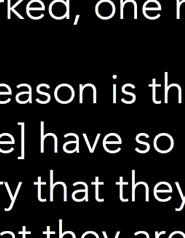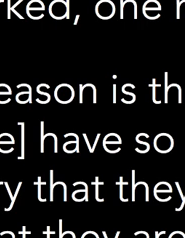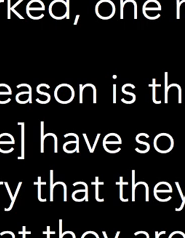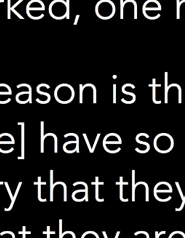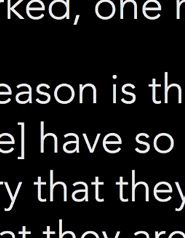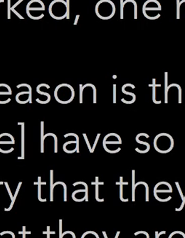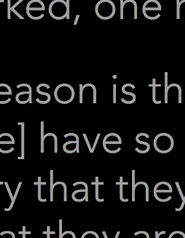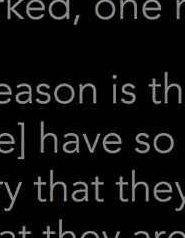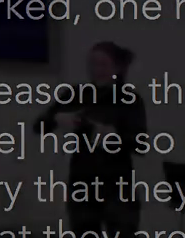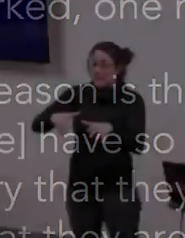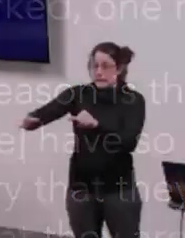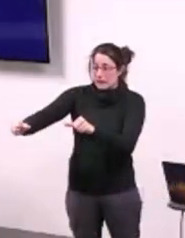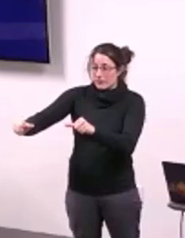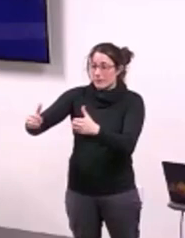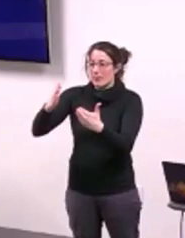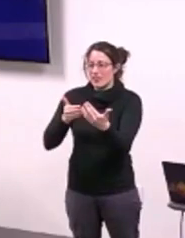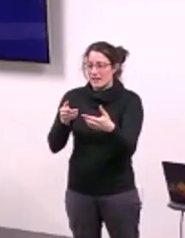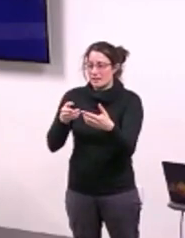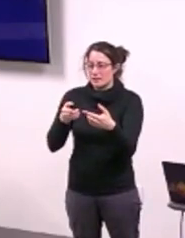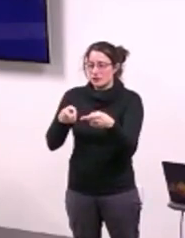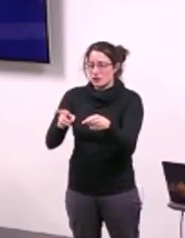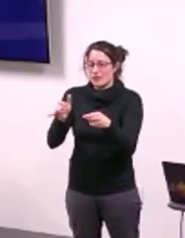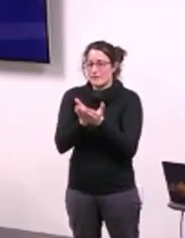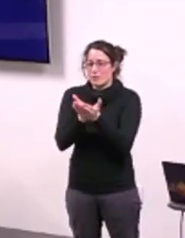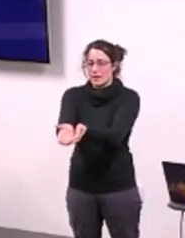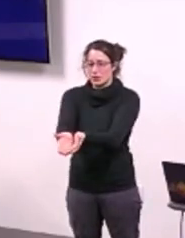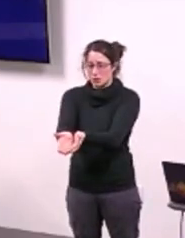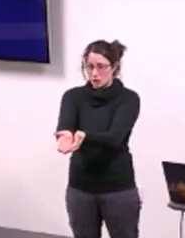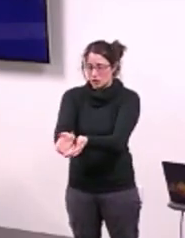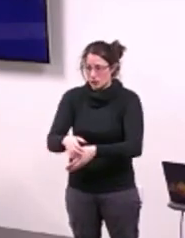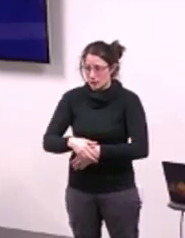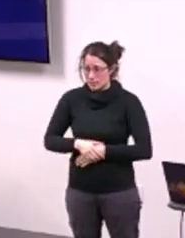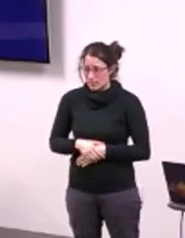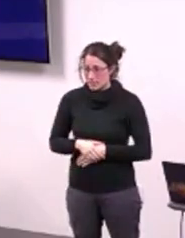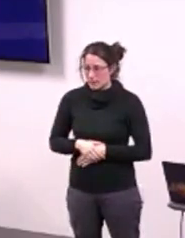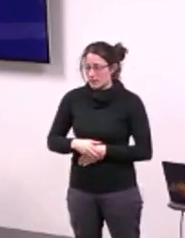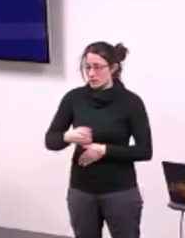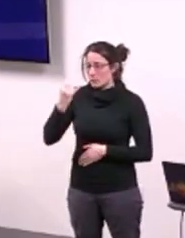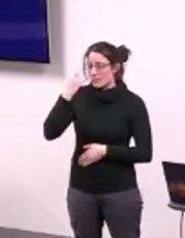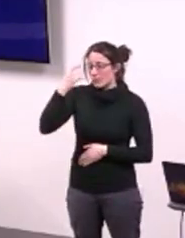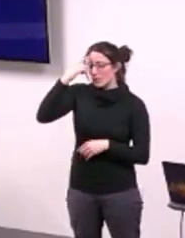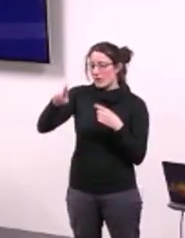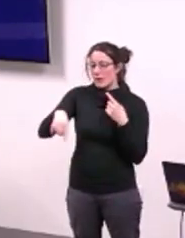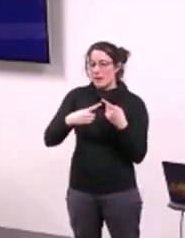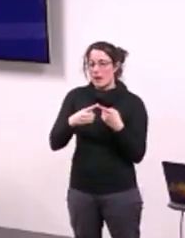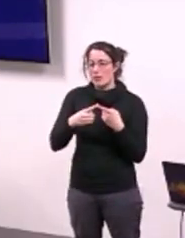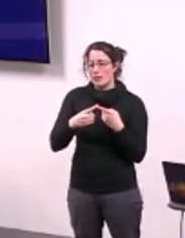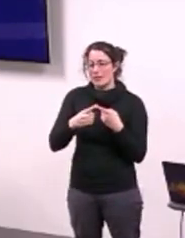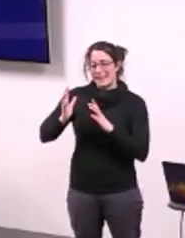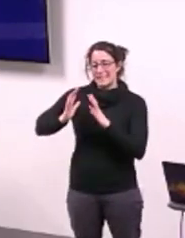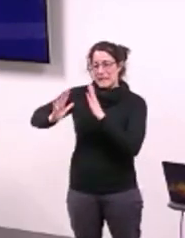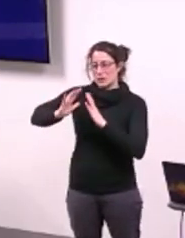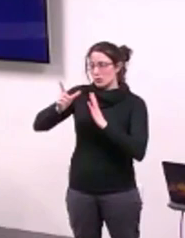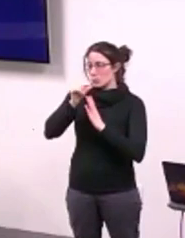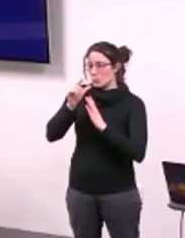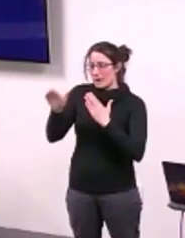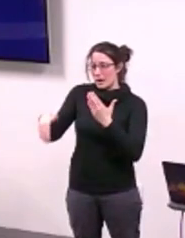than during the voyage," right? And so when you think about ancestors who arrived on these stolen shores,